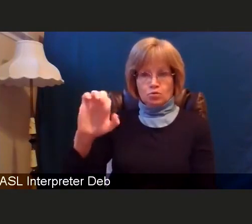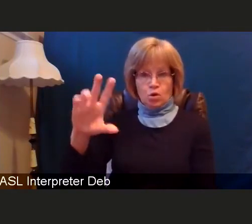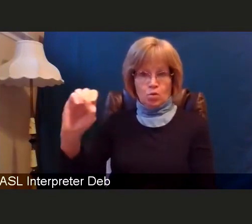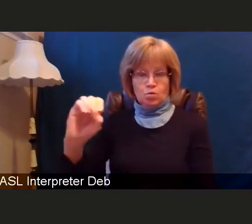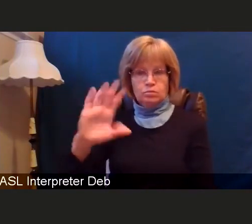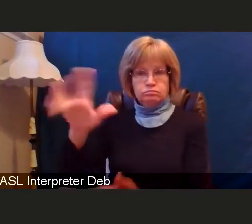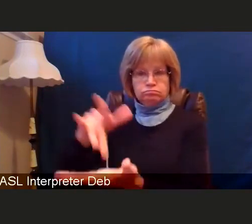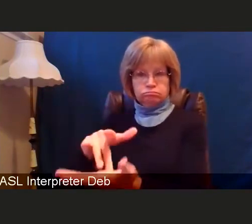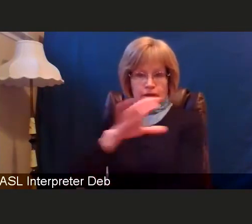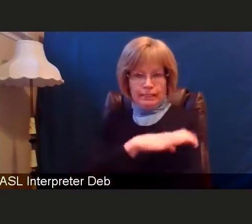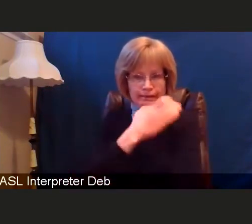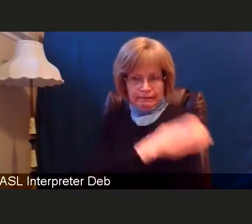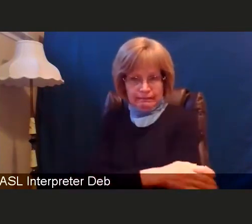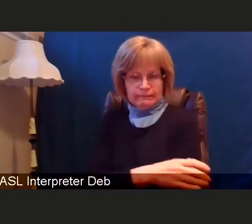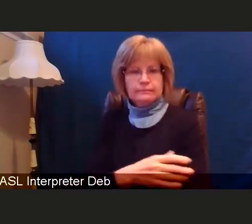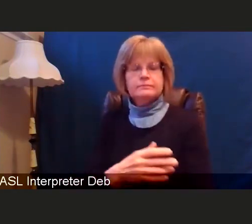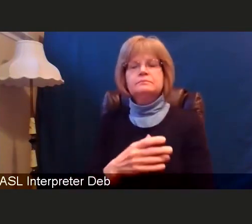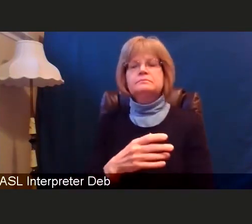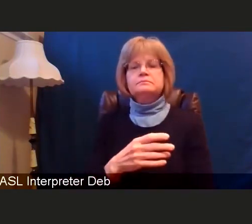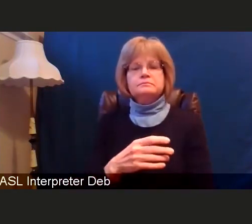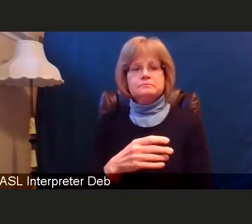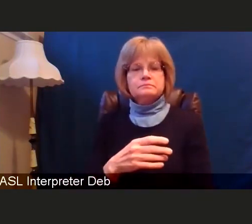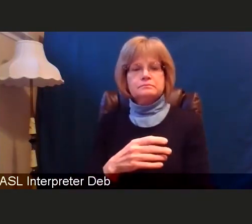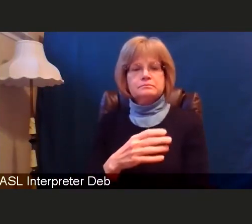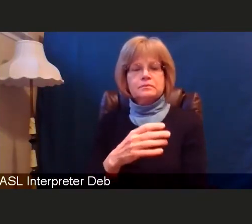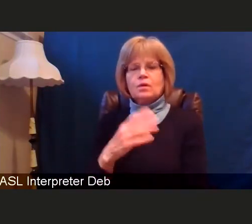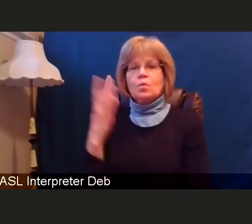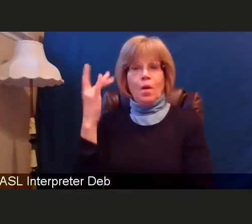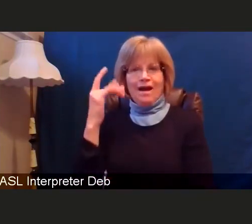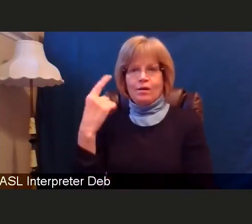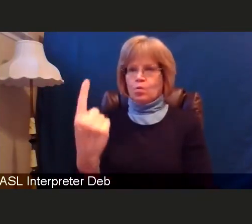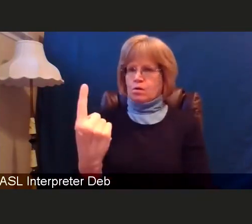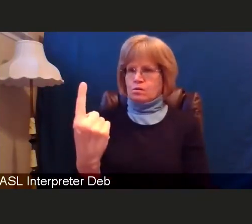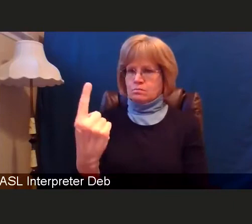and I'll talk a little bit about that in terms of why we only have one centralized site